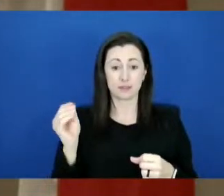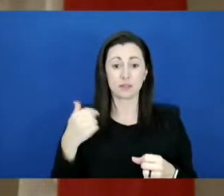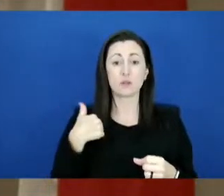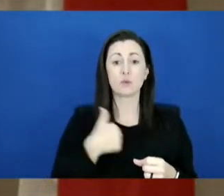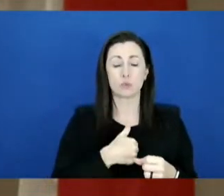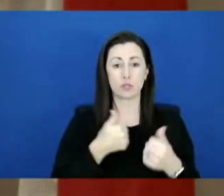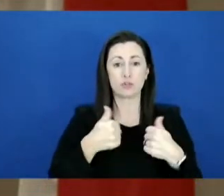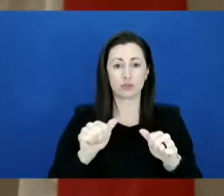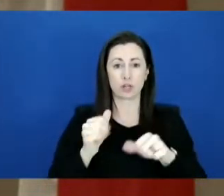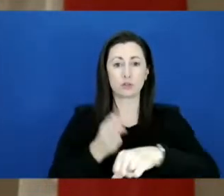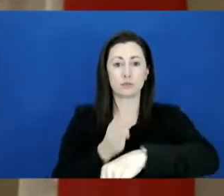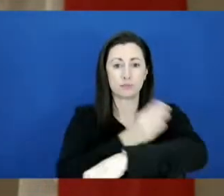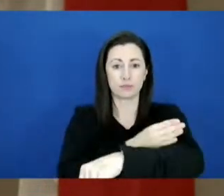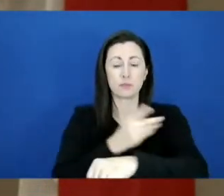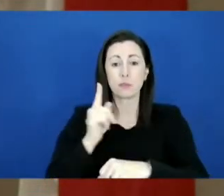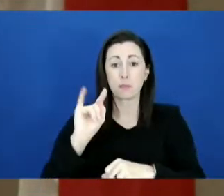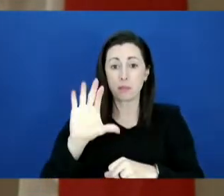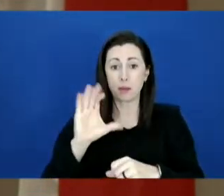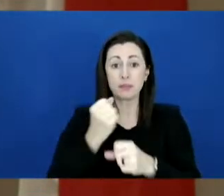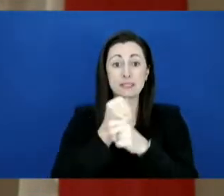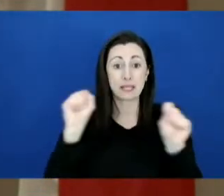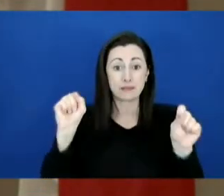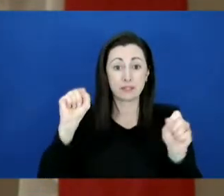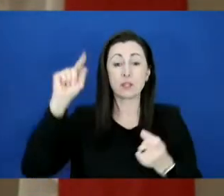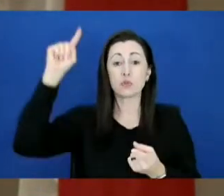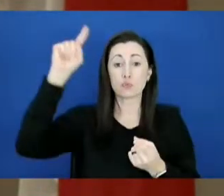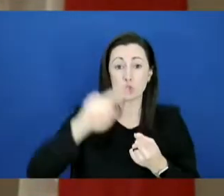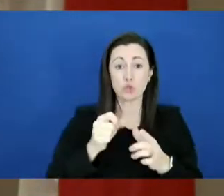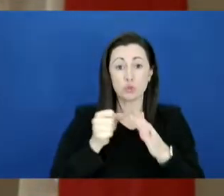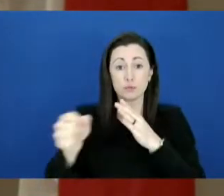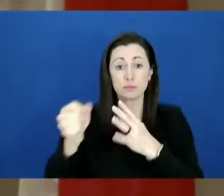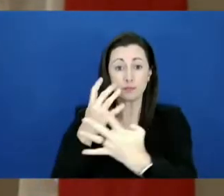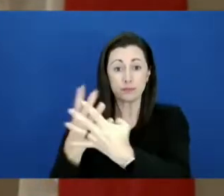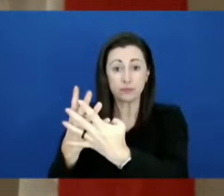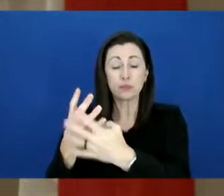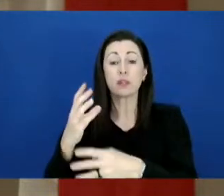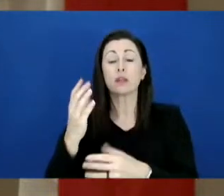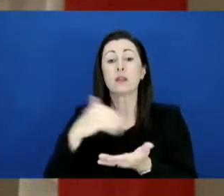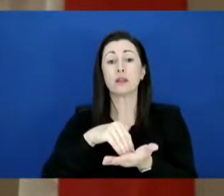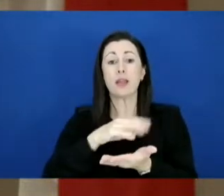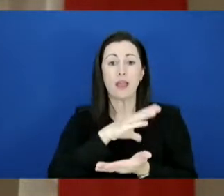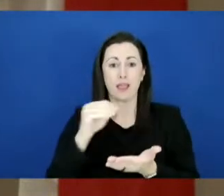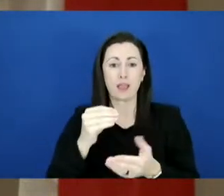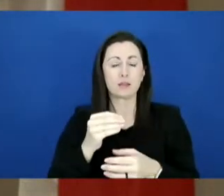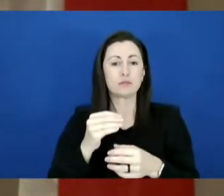THEIR BEHAVIORAL HEALTH, AND